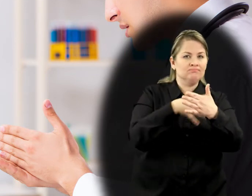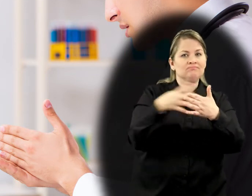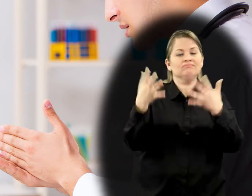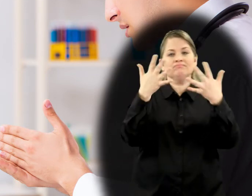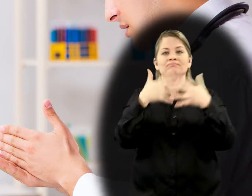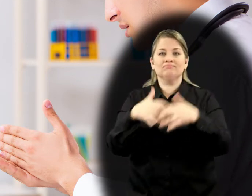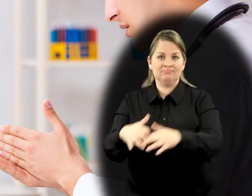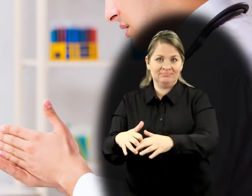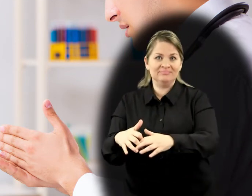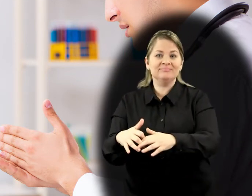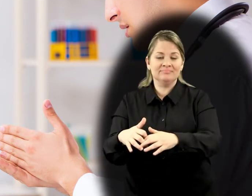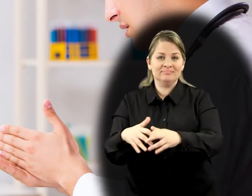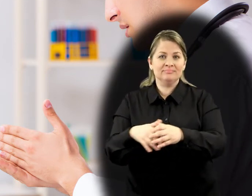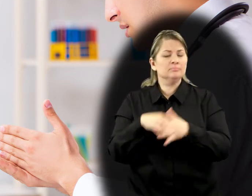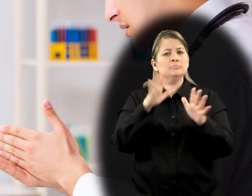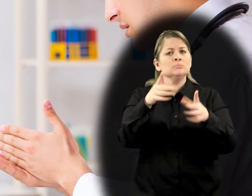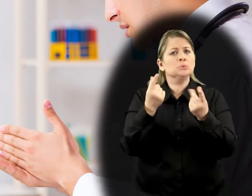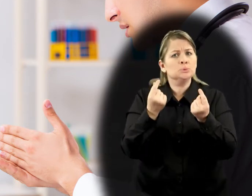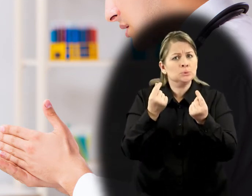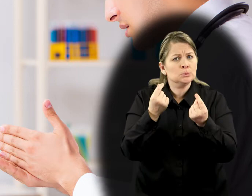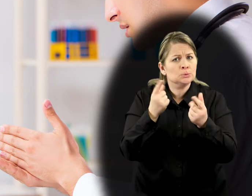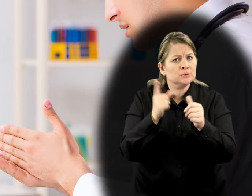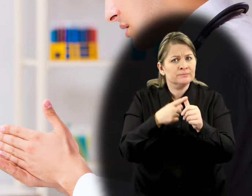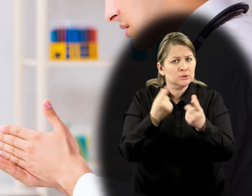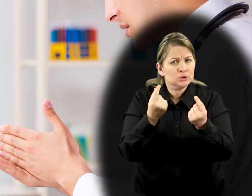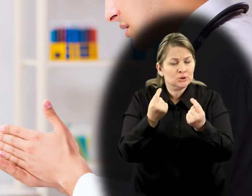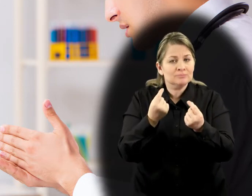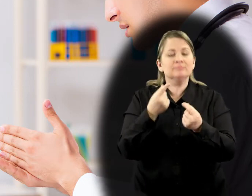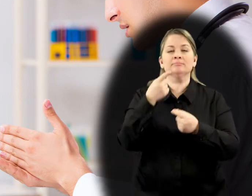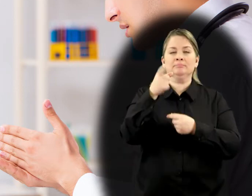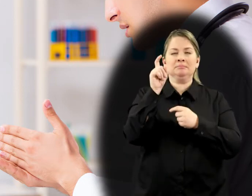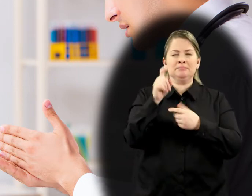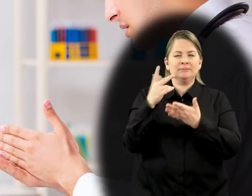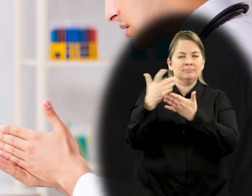you are responsible for arranging that communication access.